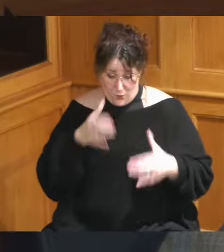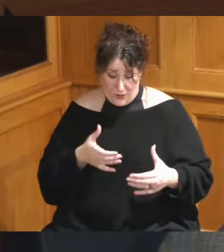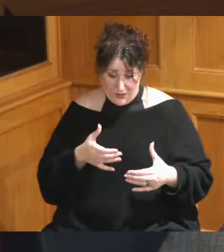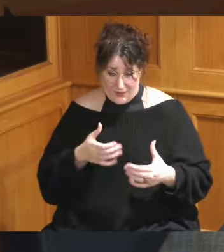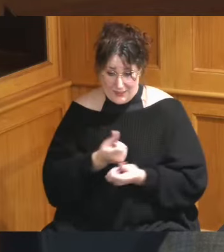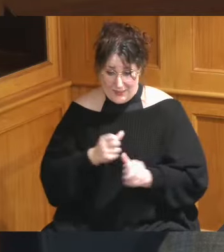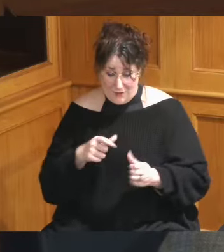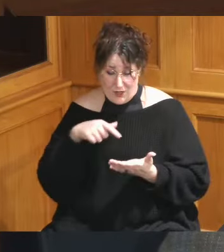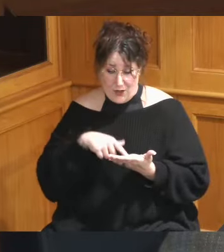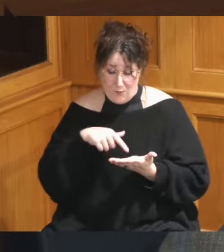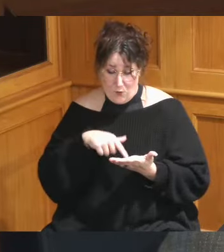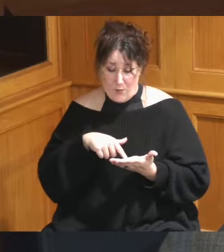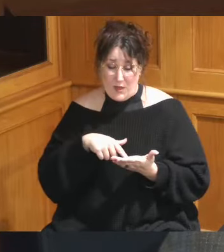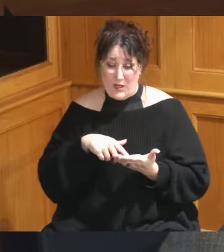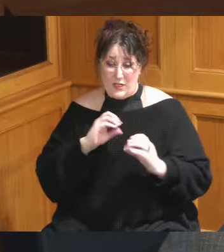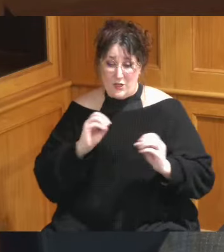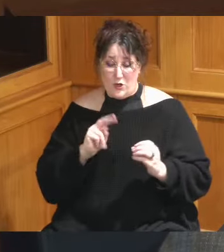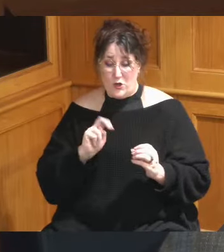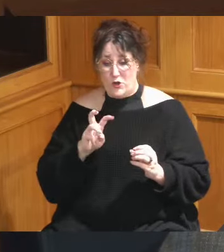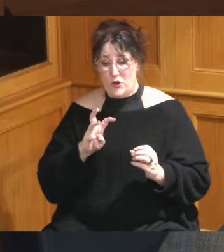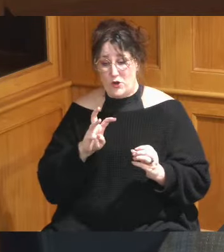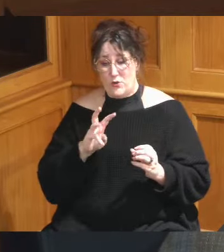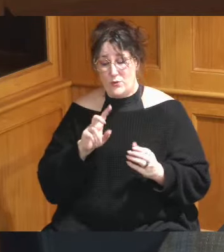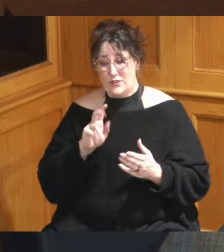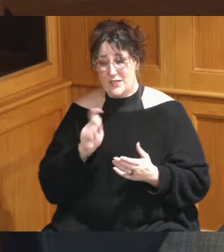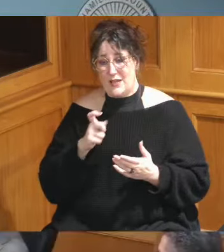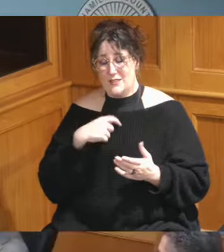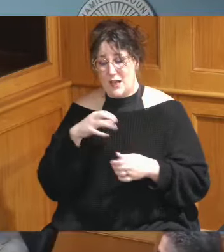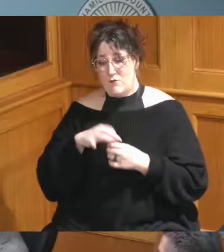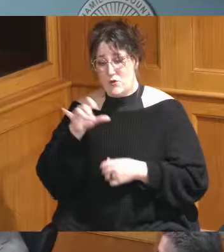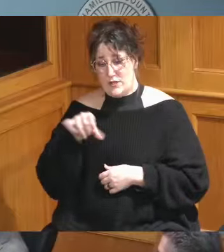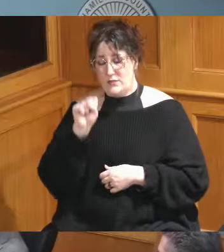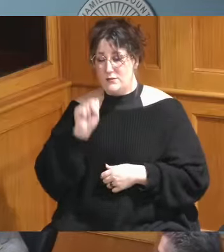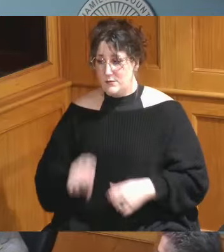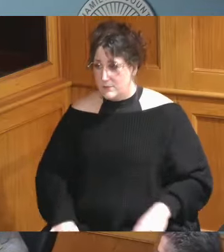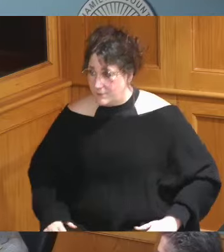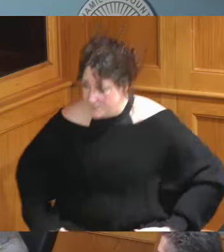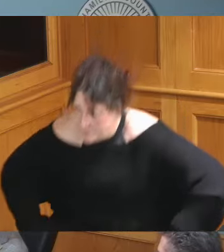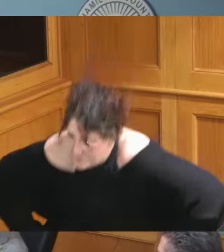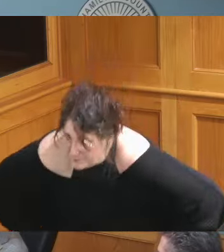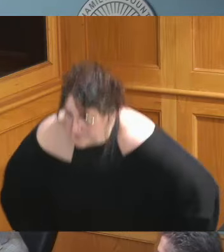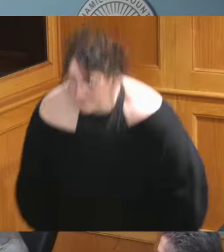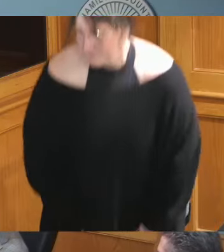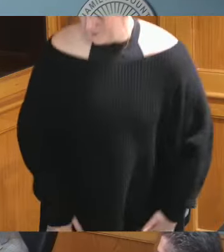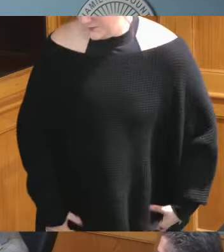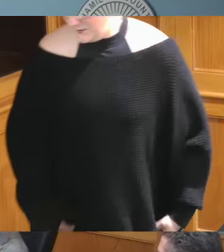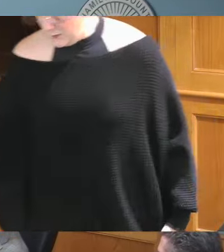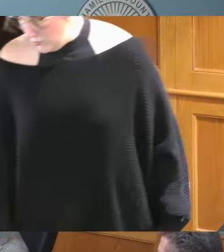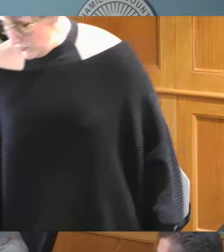and no new taxes. I'll vote yes. Thank you. Thank you. I'm going to make a motion that we